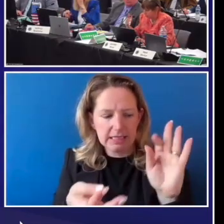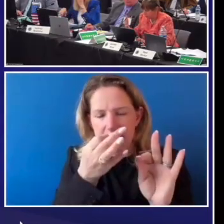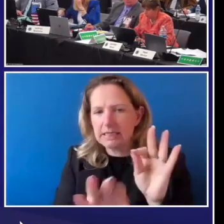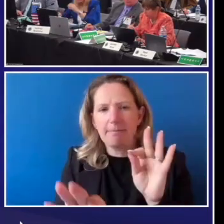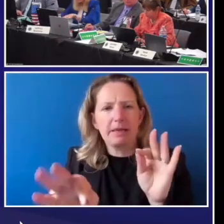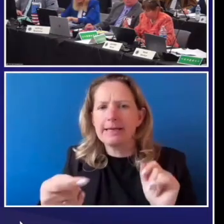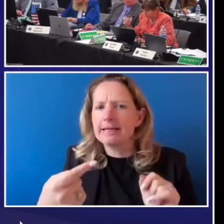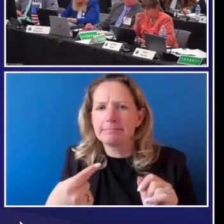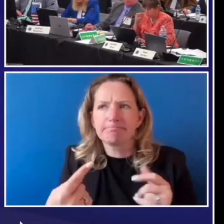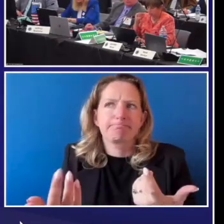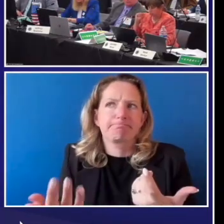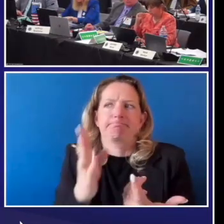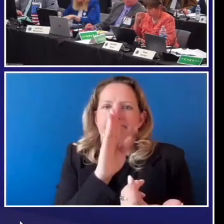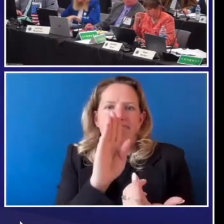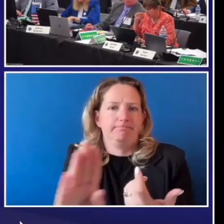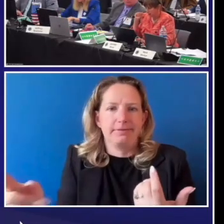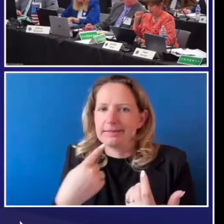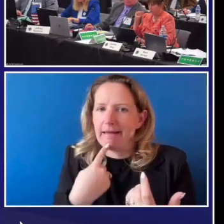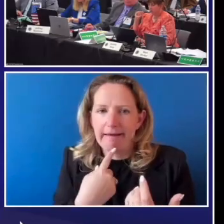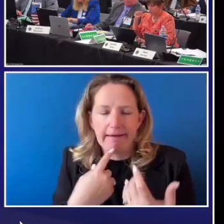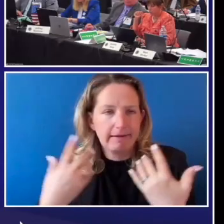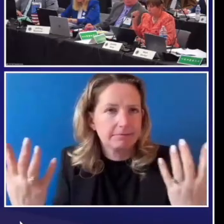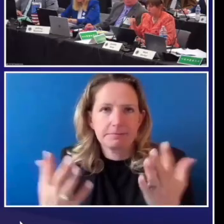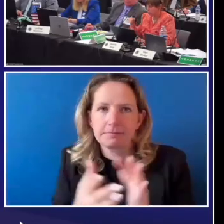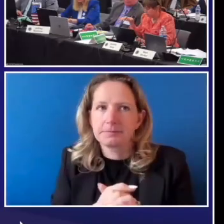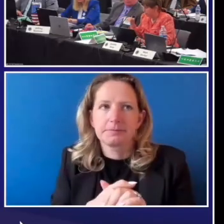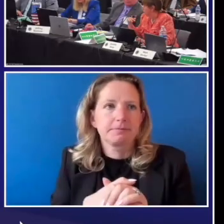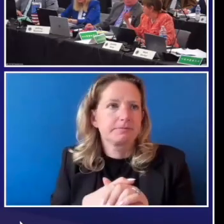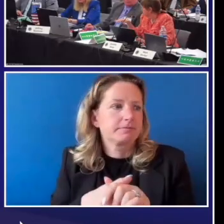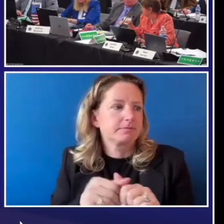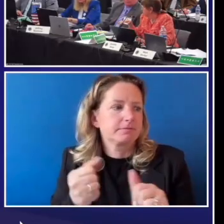somehow, with our drafting. Um, withdrawal, revocation, other our